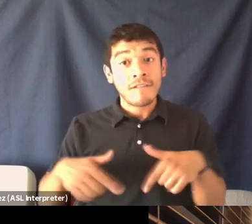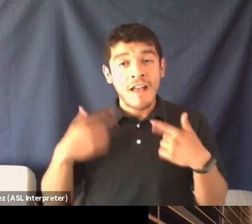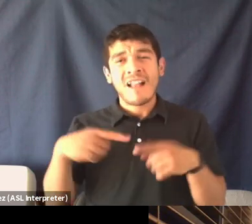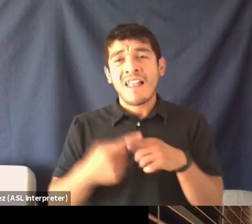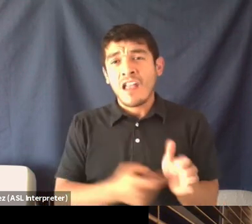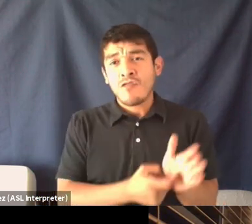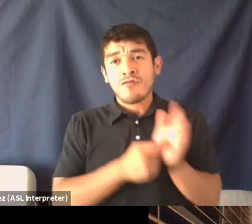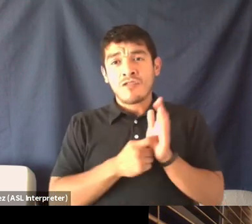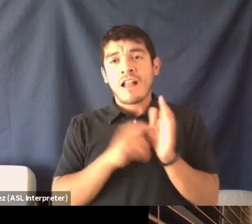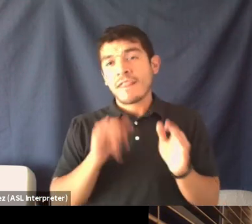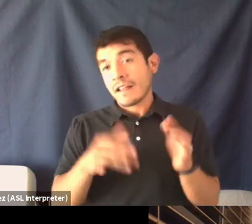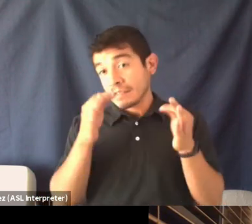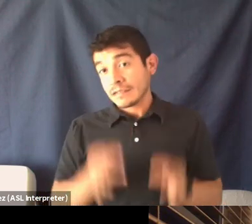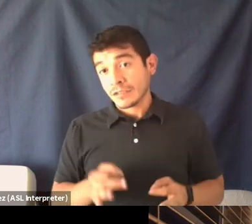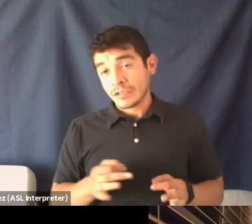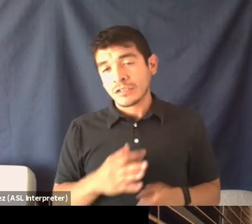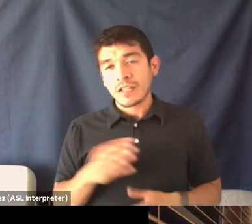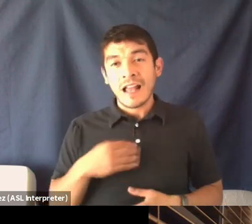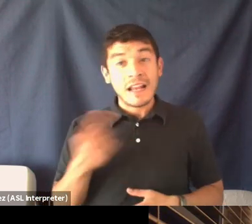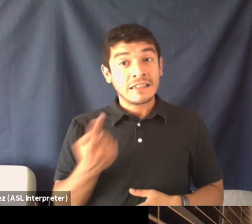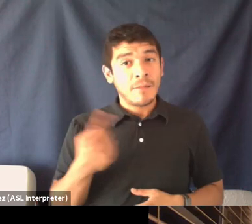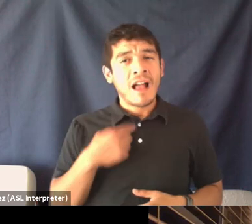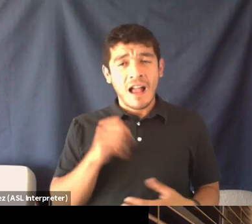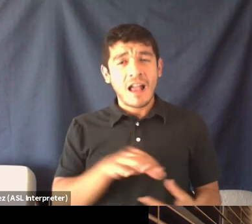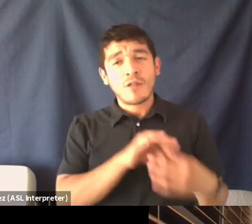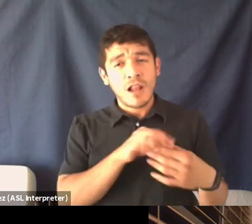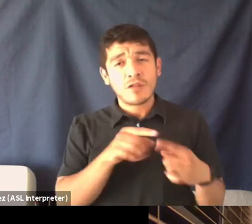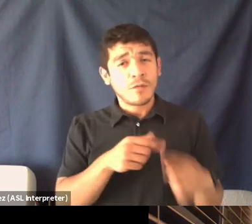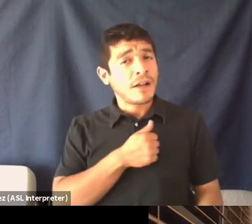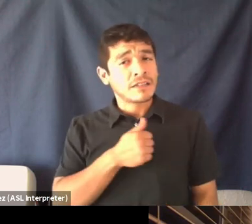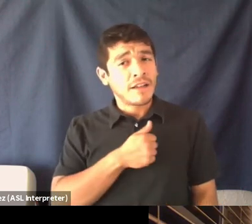I think that's something that I can very much relate to. And I think it's...